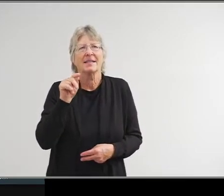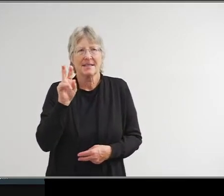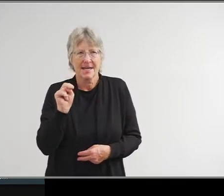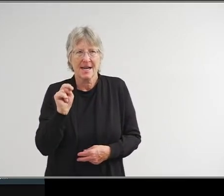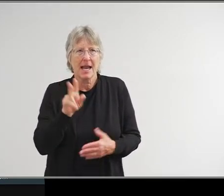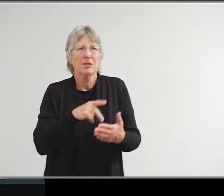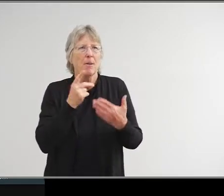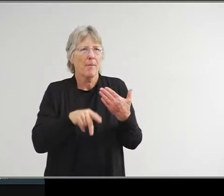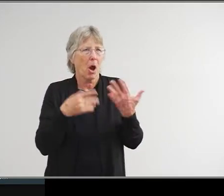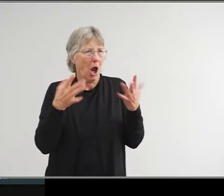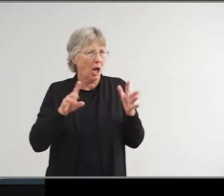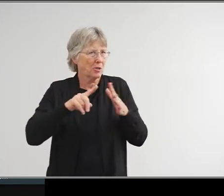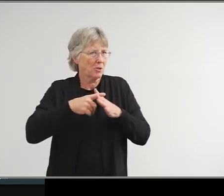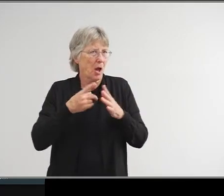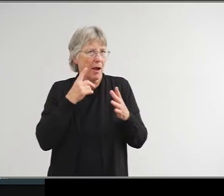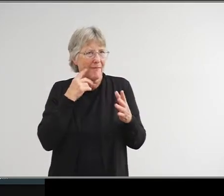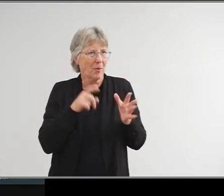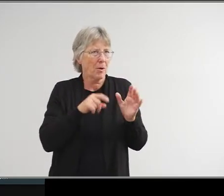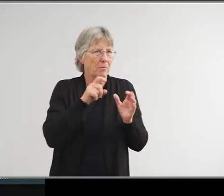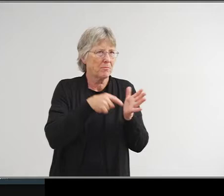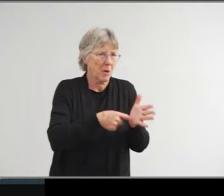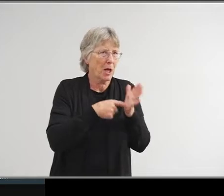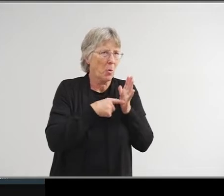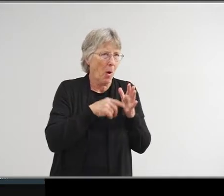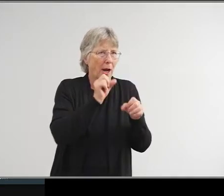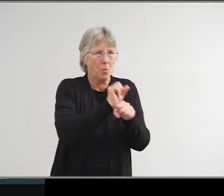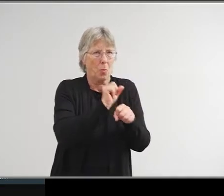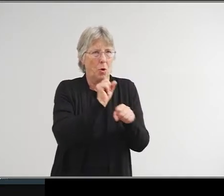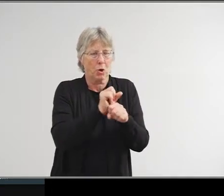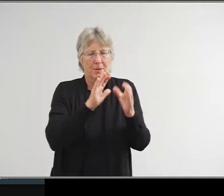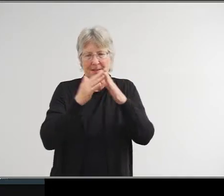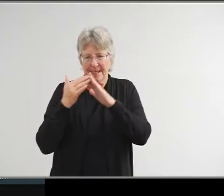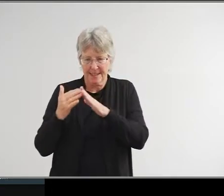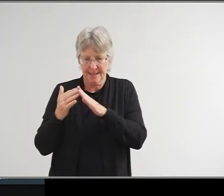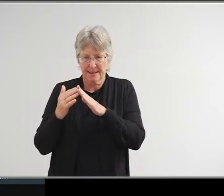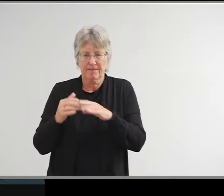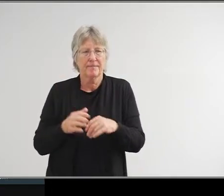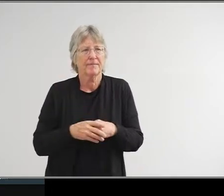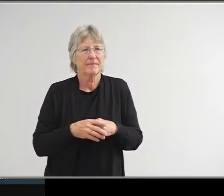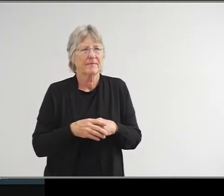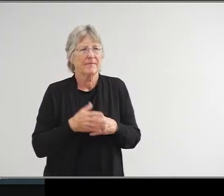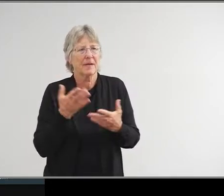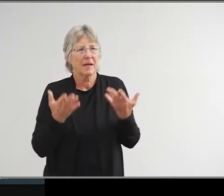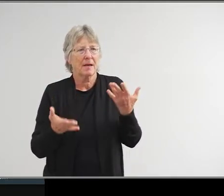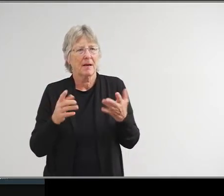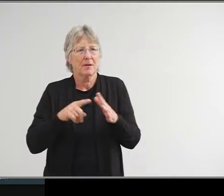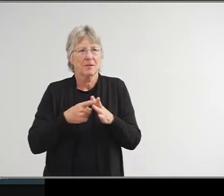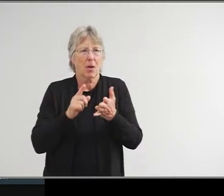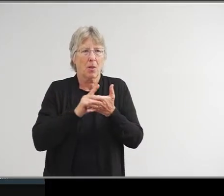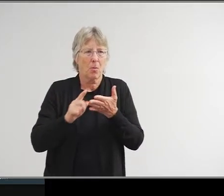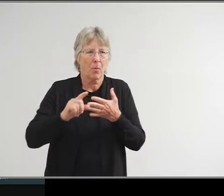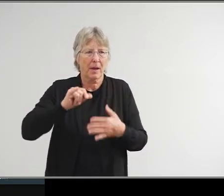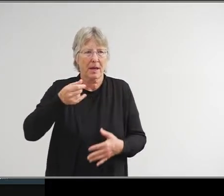for essential workers in the city and tentatively beginning the week of January 25th